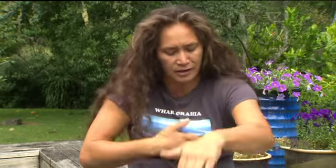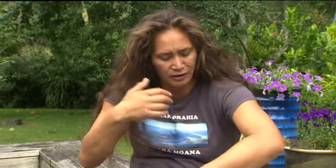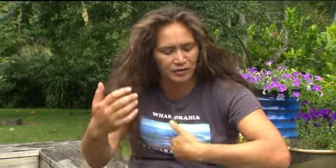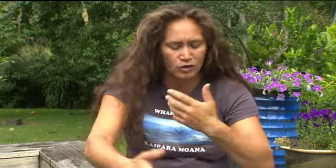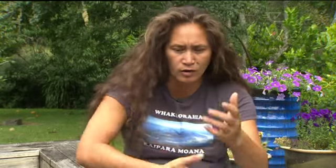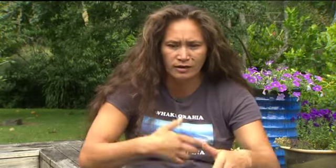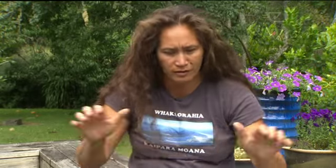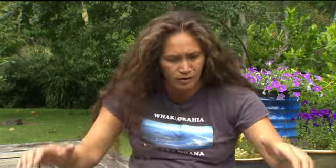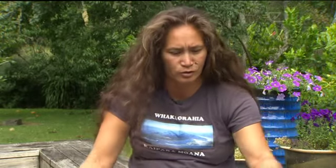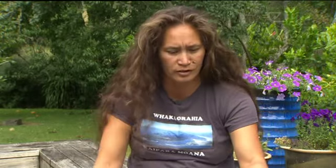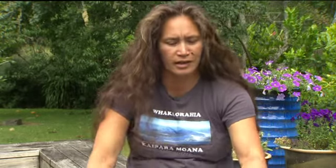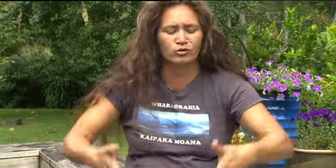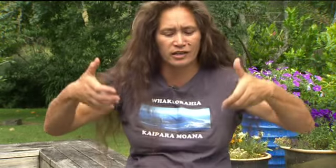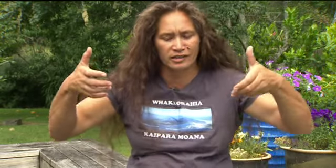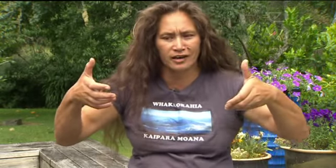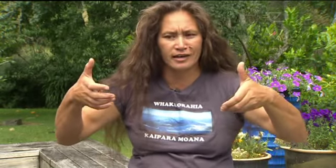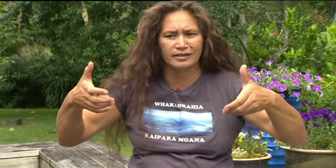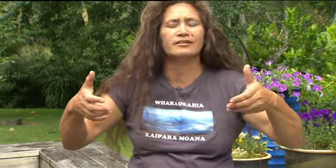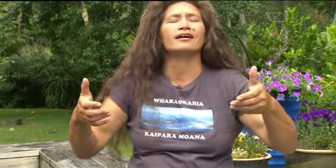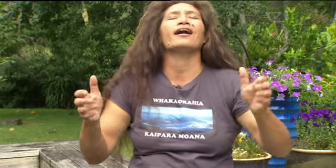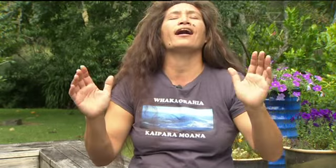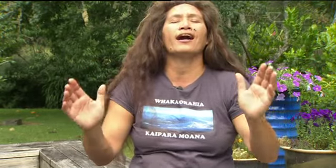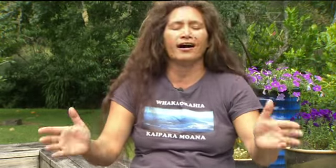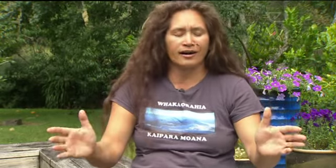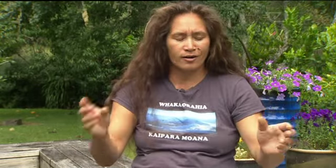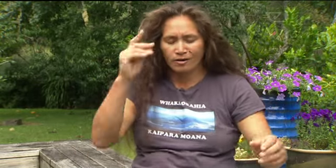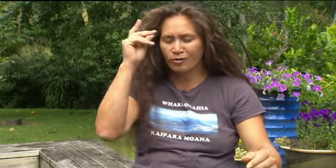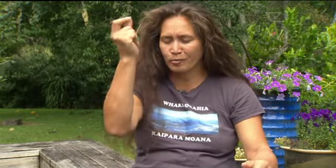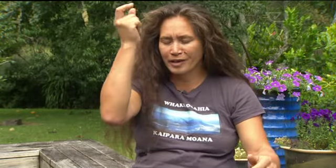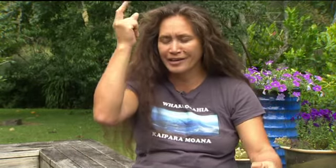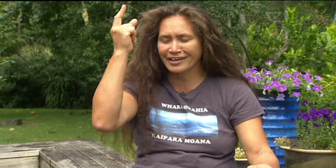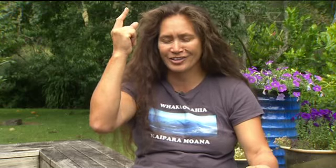on the ground when the food is being dug out. Now the hearing impaired's